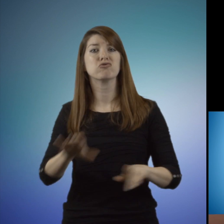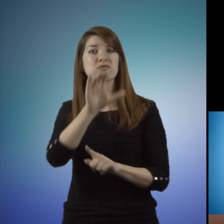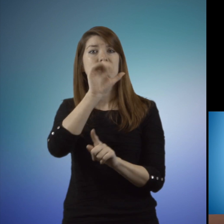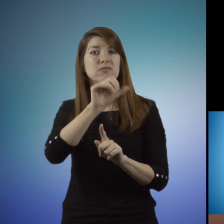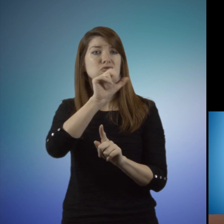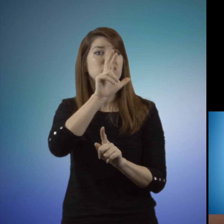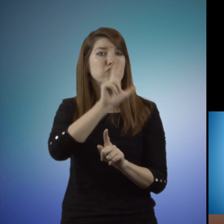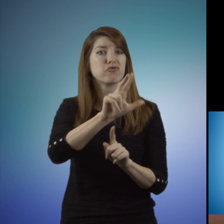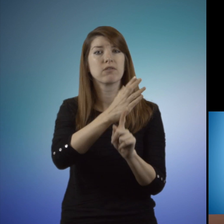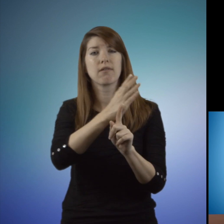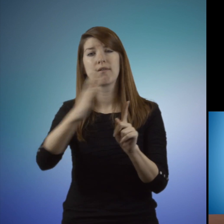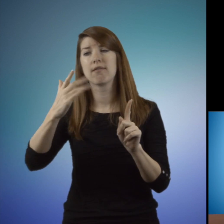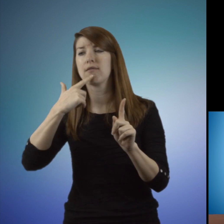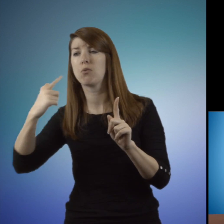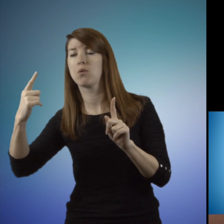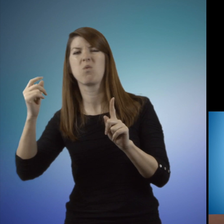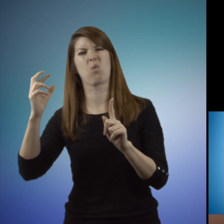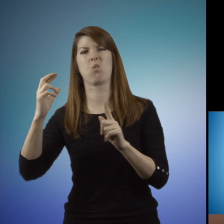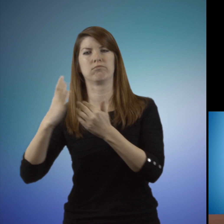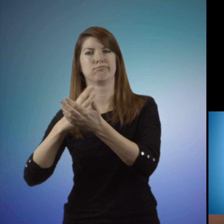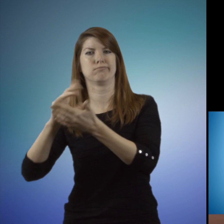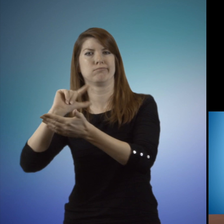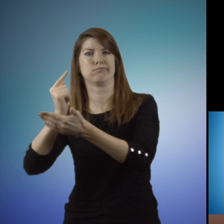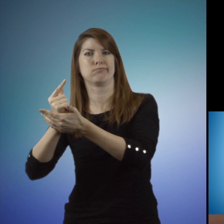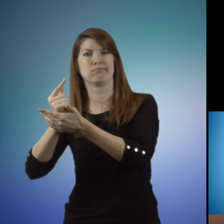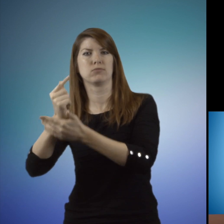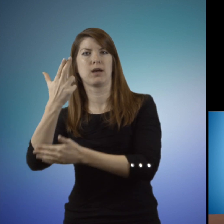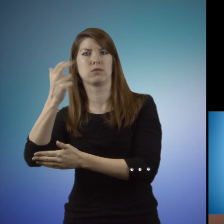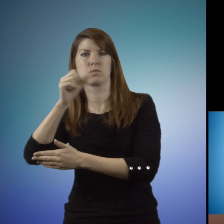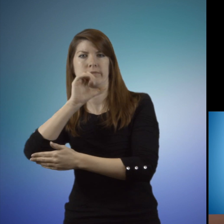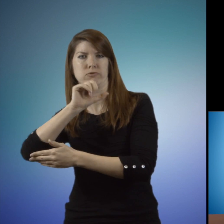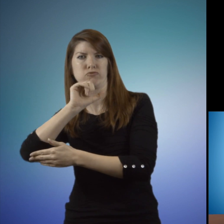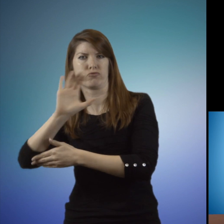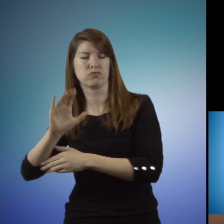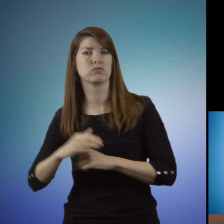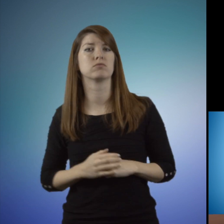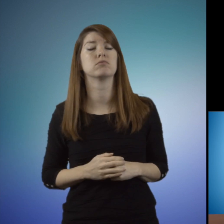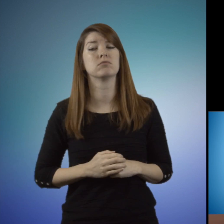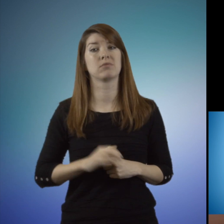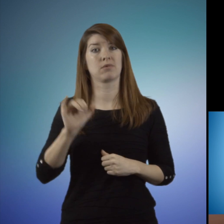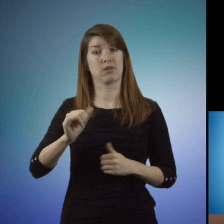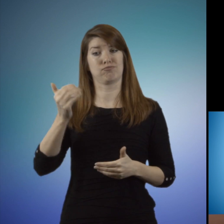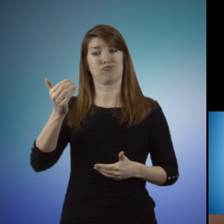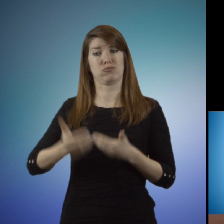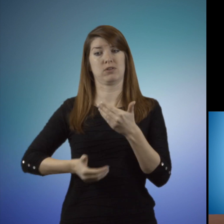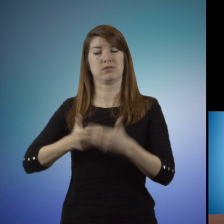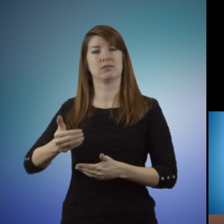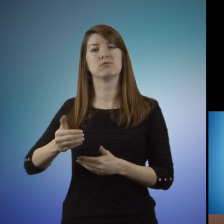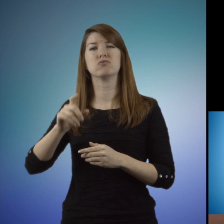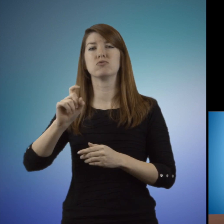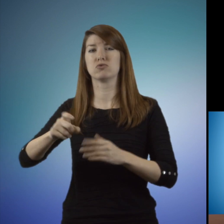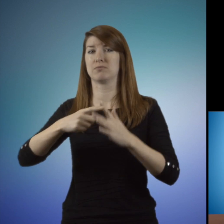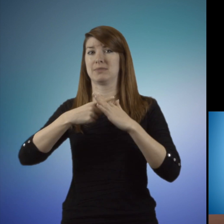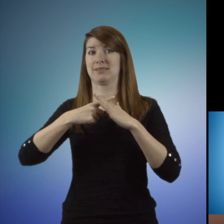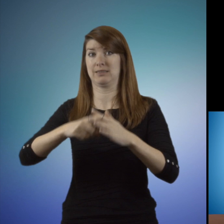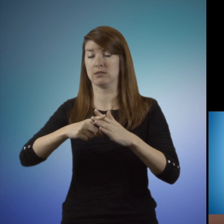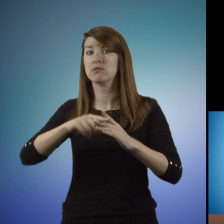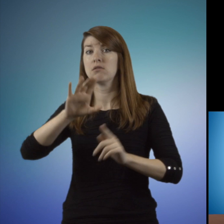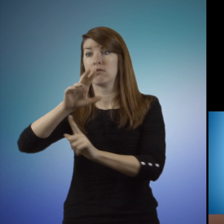or whenever they graduate from high school. That process needs to begin about 90 days before the child's 3rd birthday.